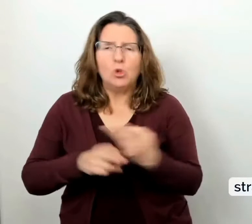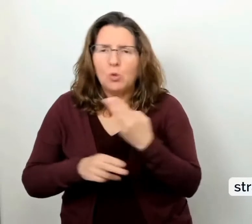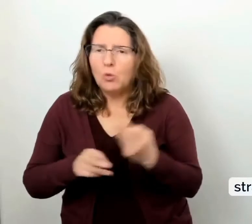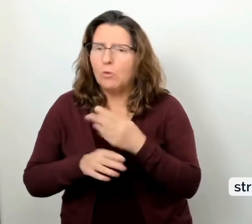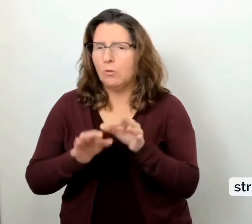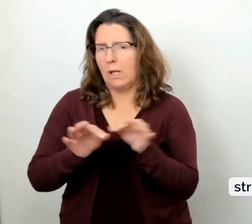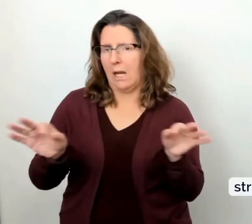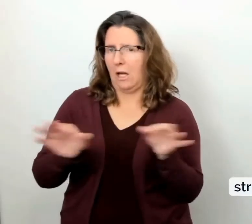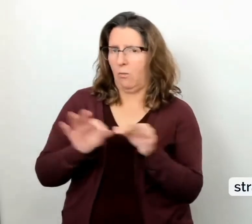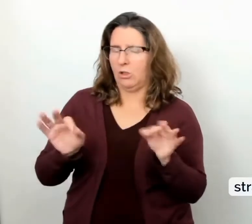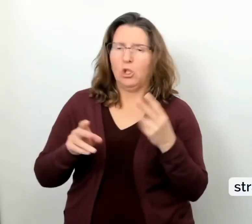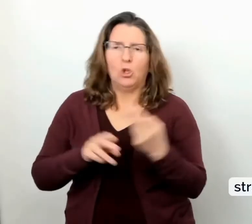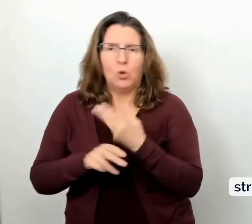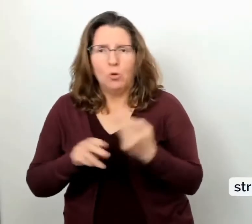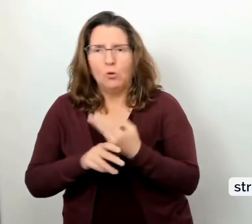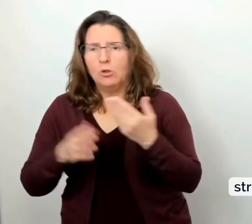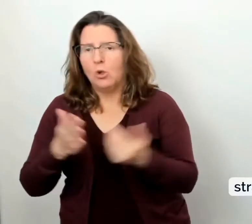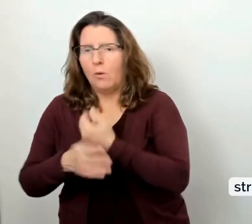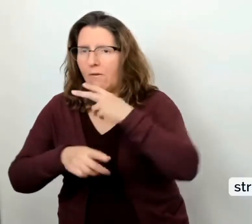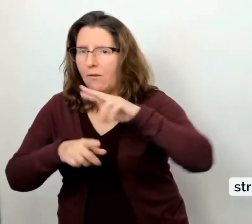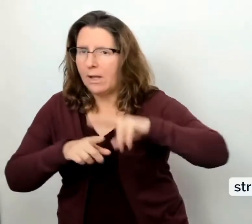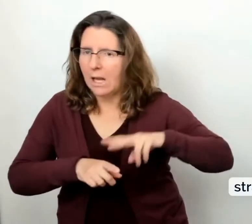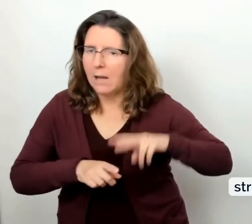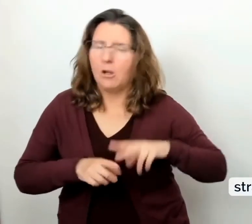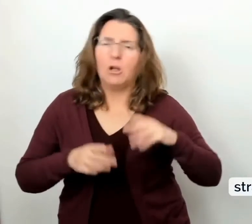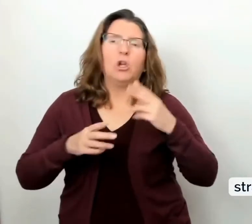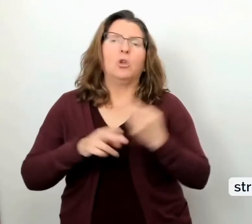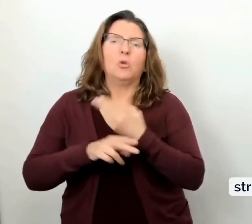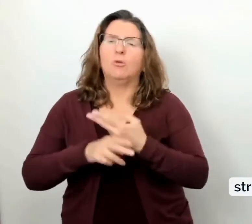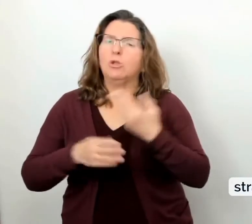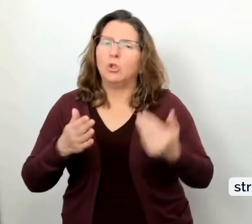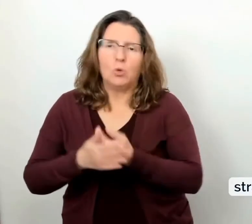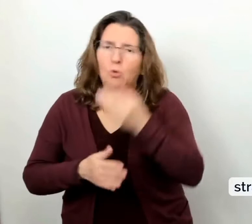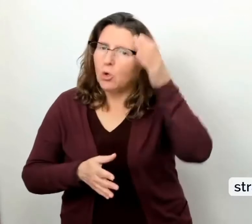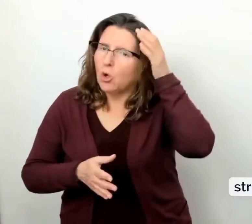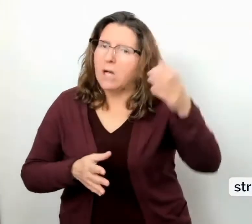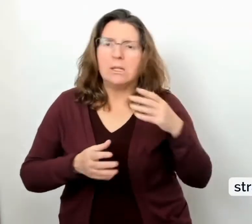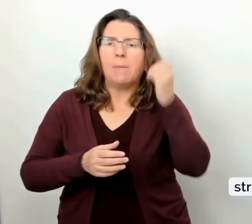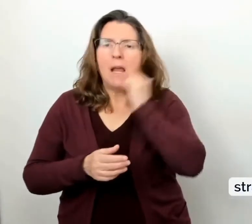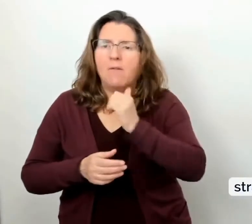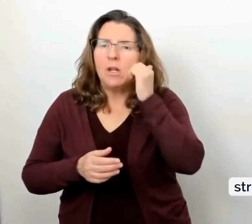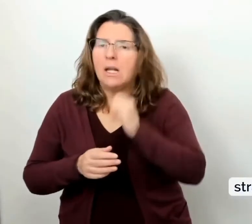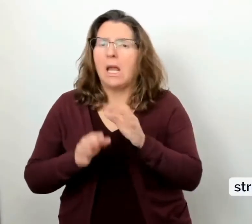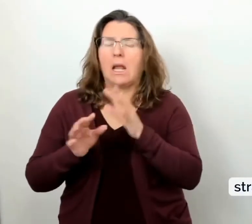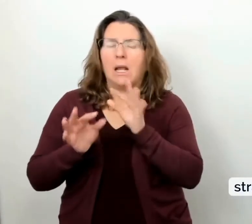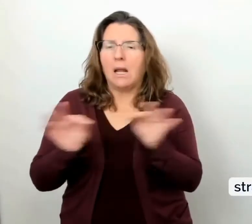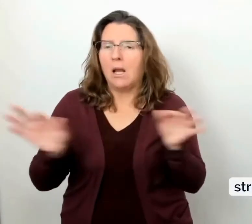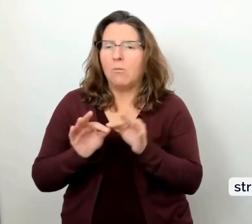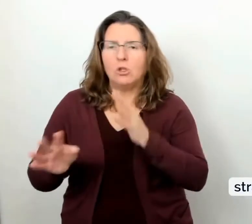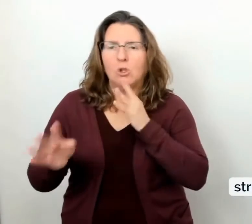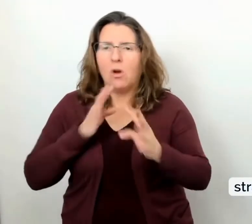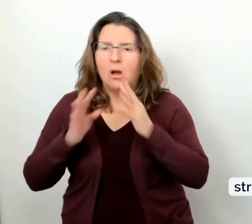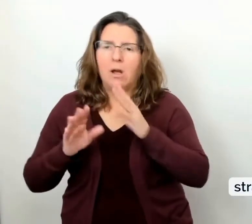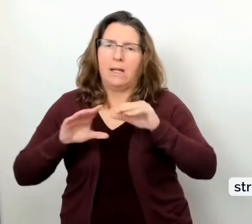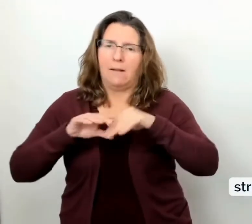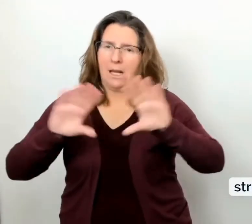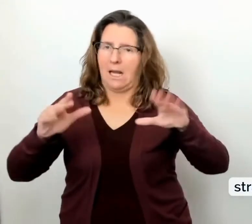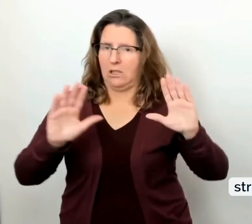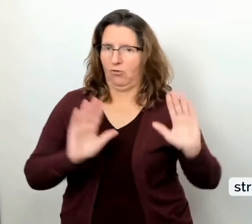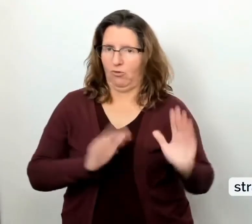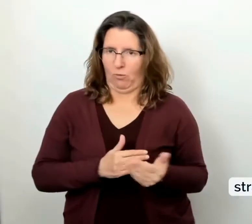Introducing new vocabulary and concepts and integrating them into daily conversations in the classroom.